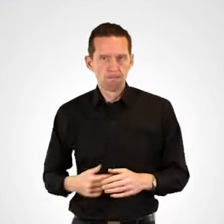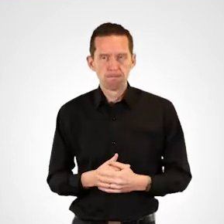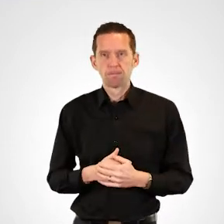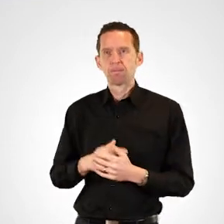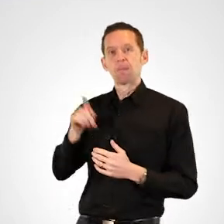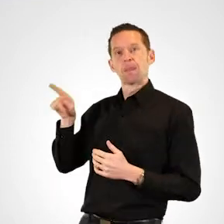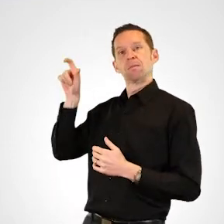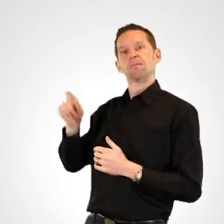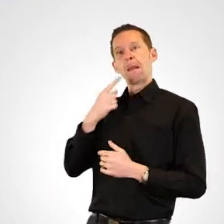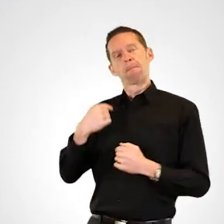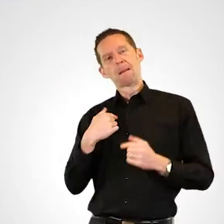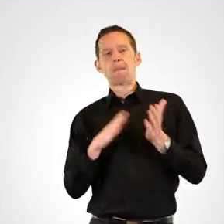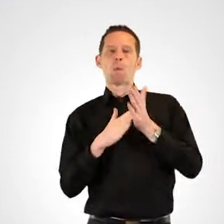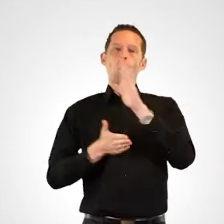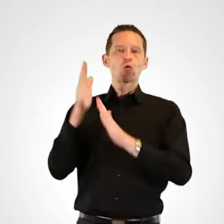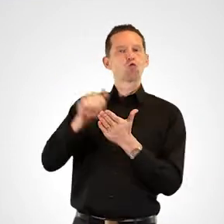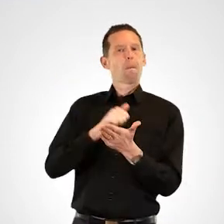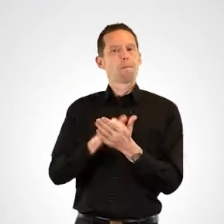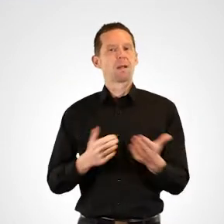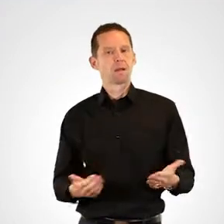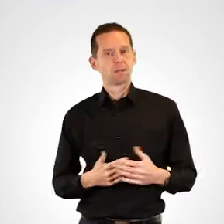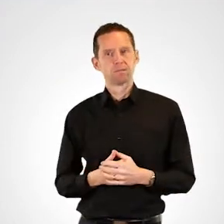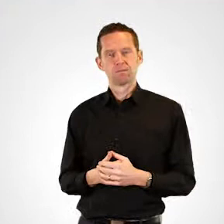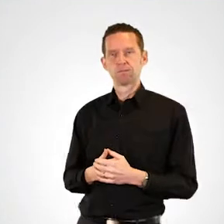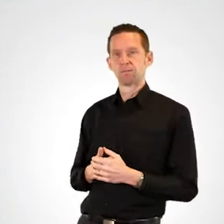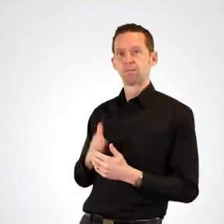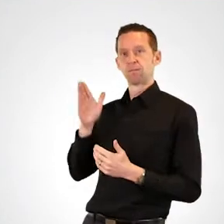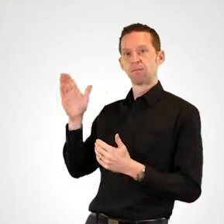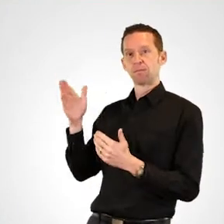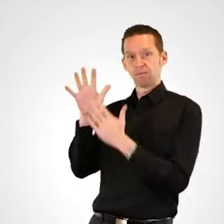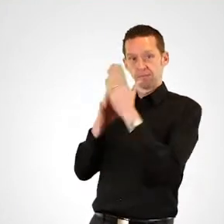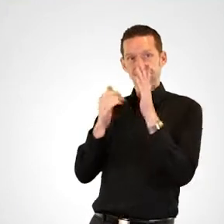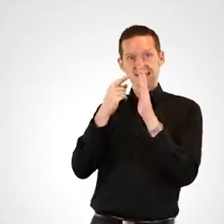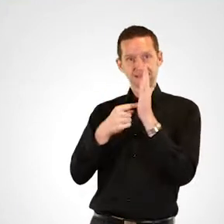this story says, "Me and Mommy went shopping." And here's a text written by a deaf child.